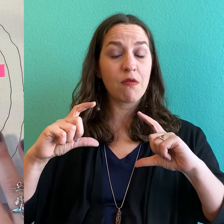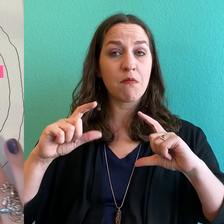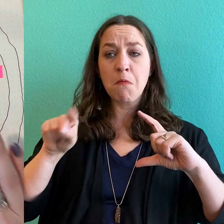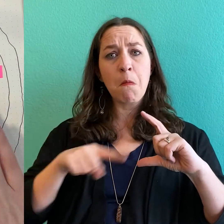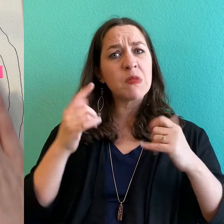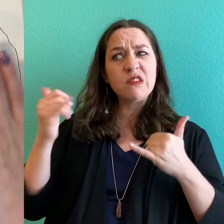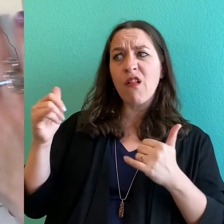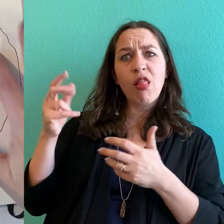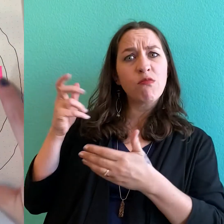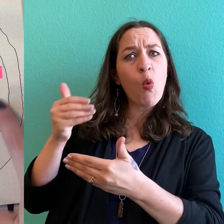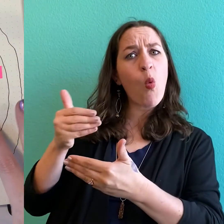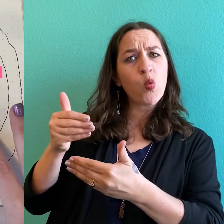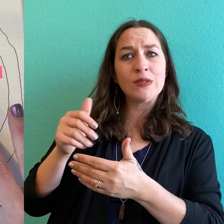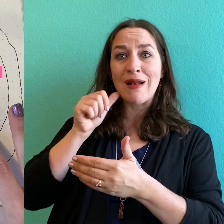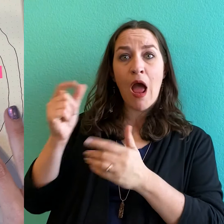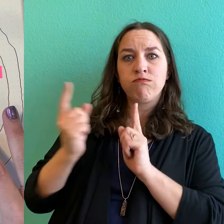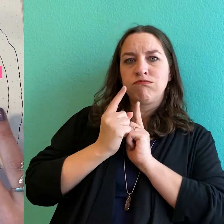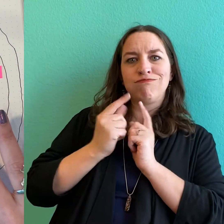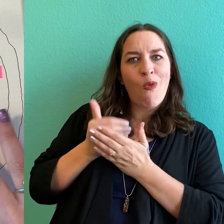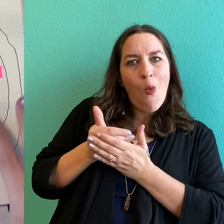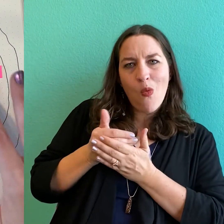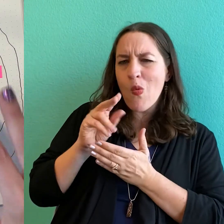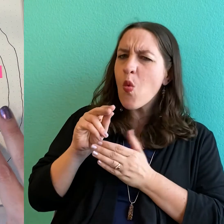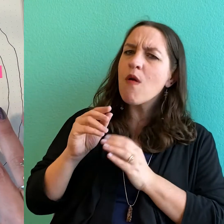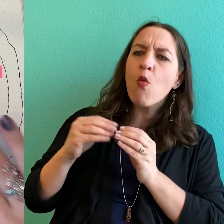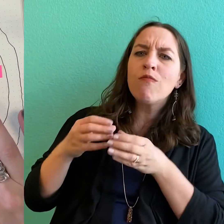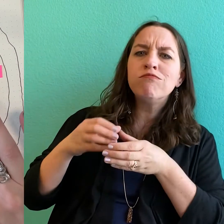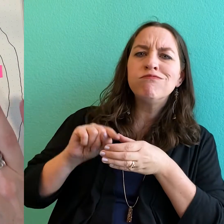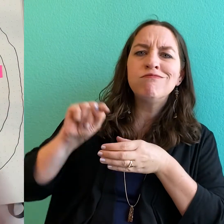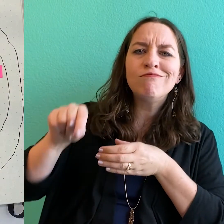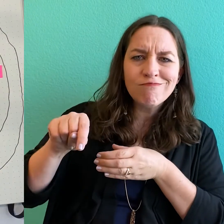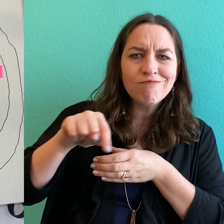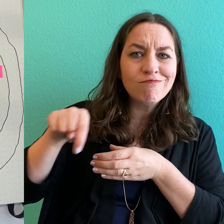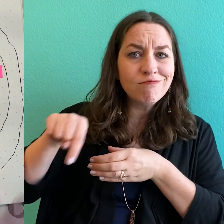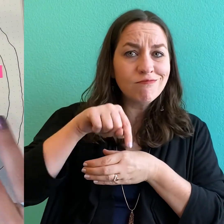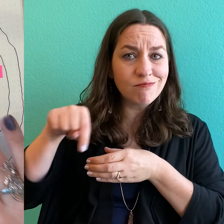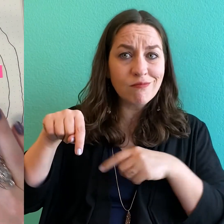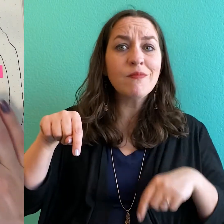circle so close to you, but not super close to you. Not in your in your inner circle.